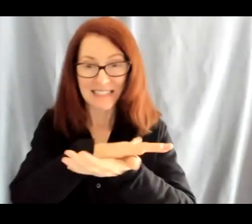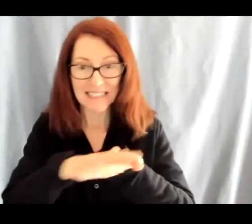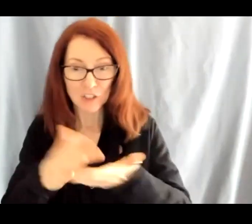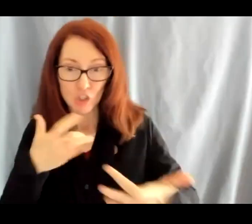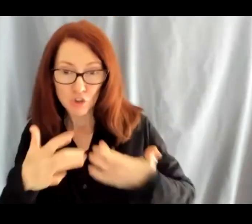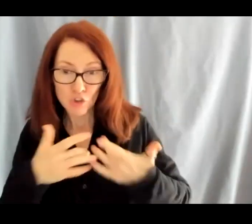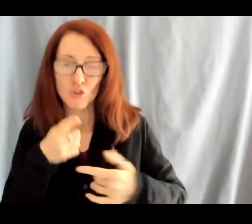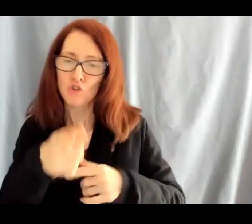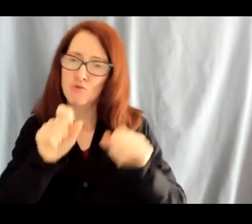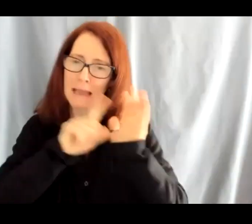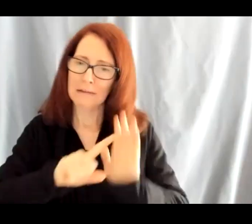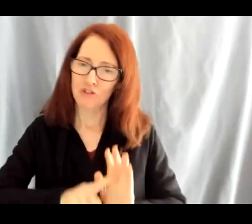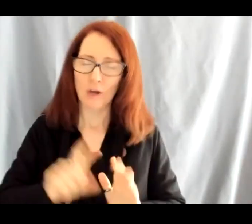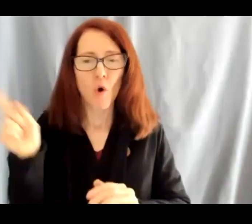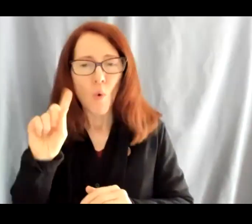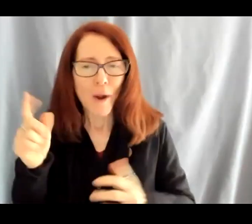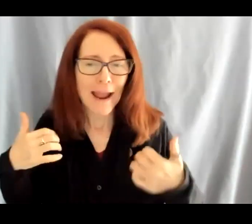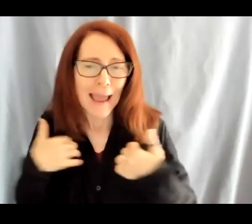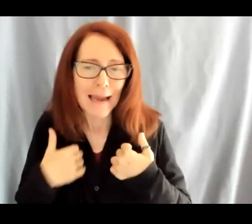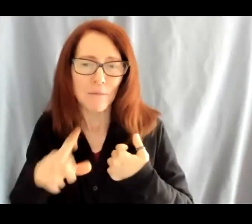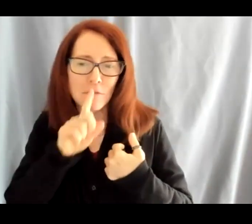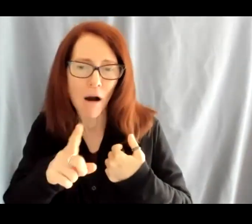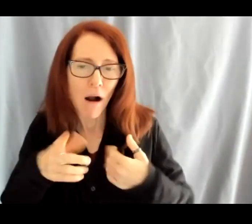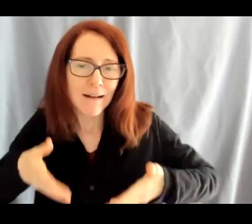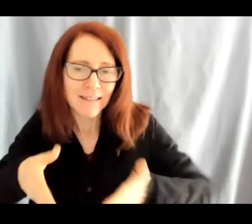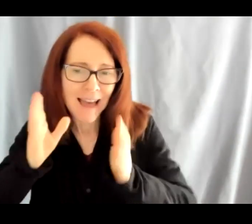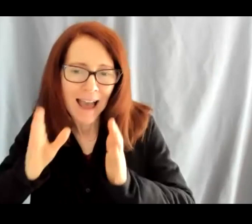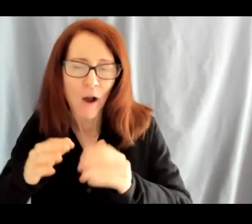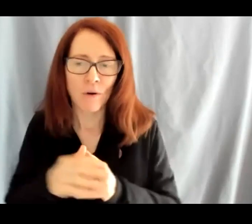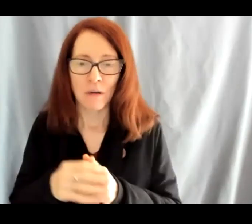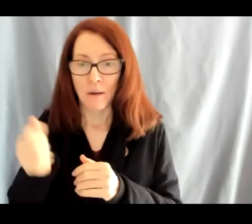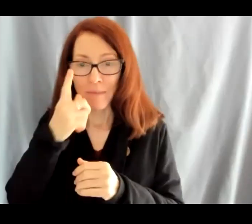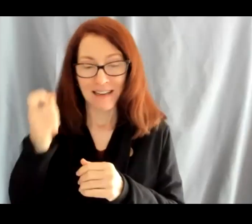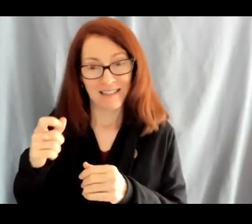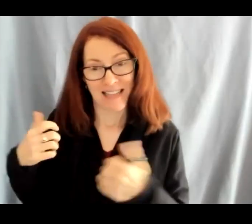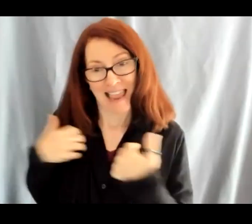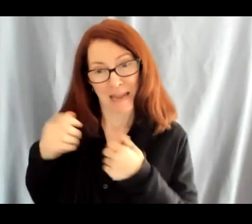into like where animals generally allowed is that the type of health and sanitation concern